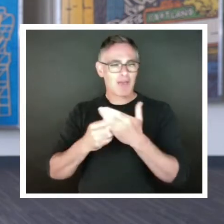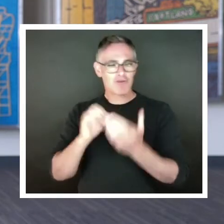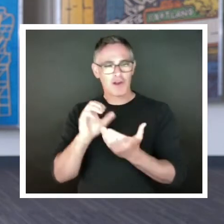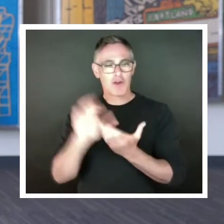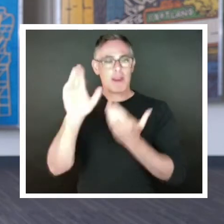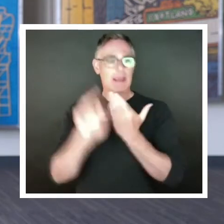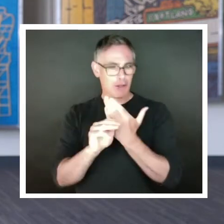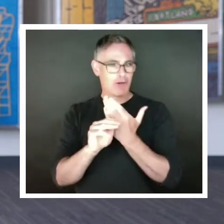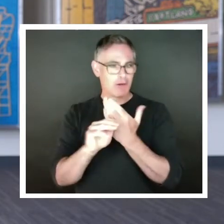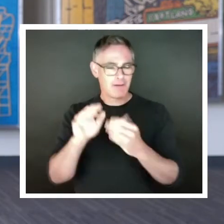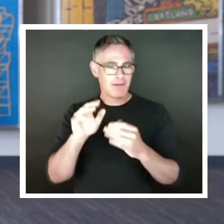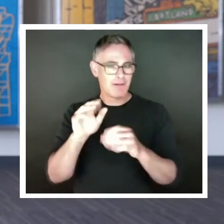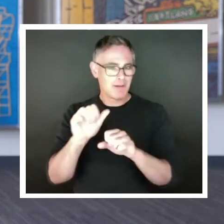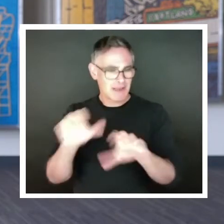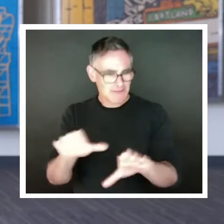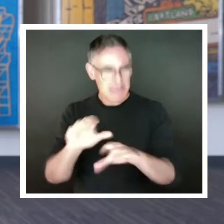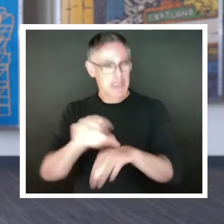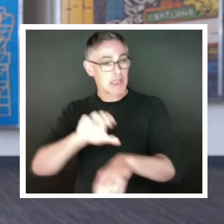and national organizations like Code2040.